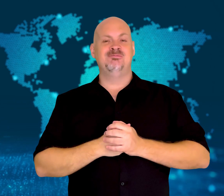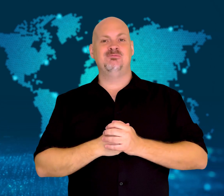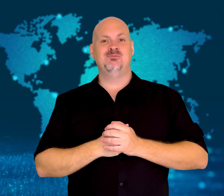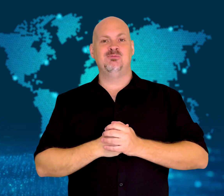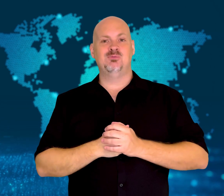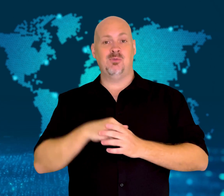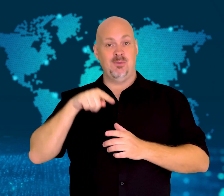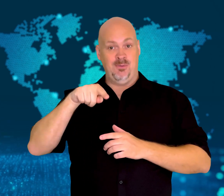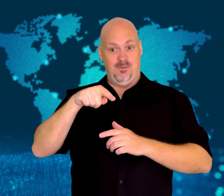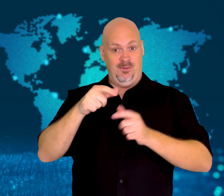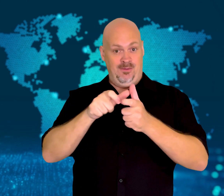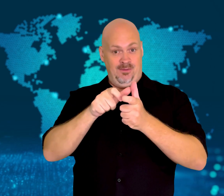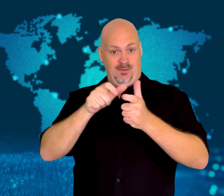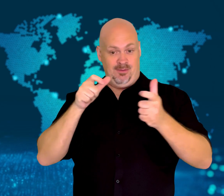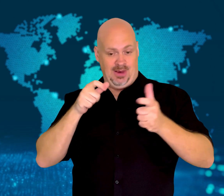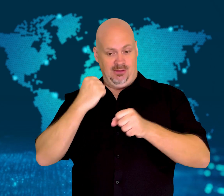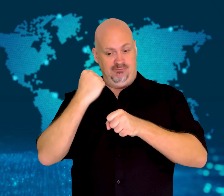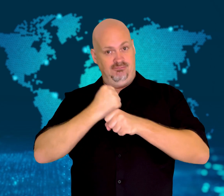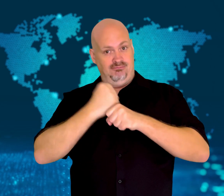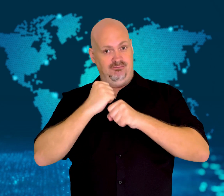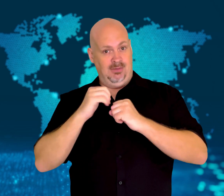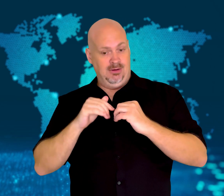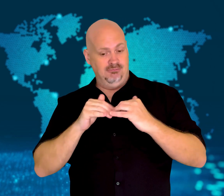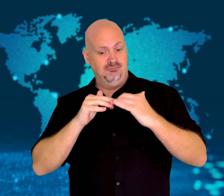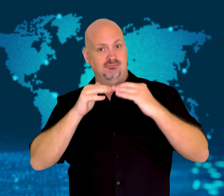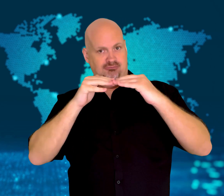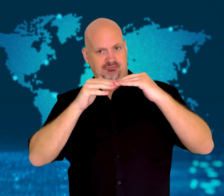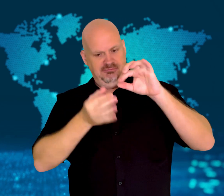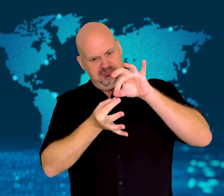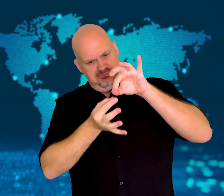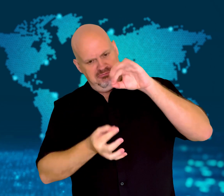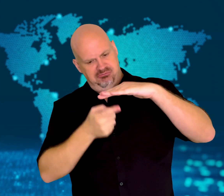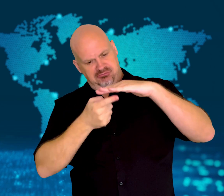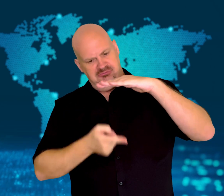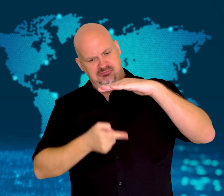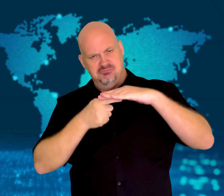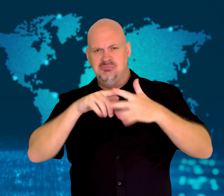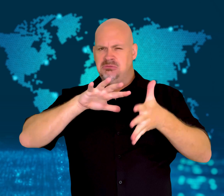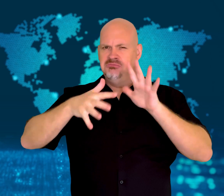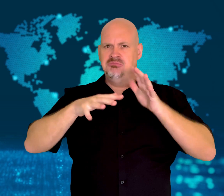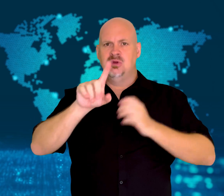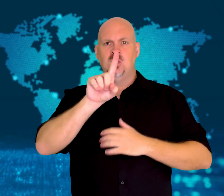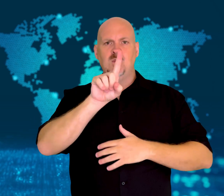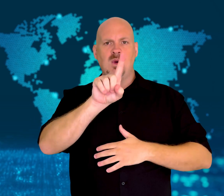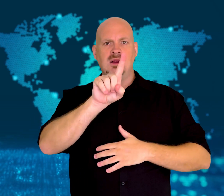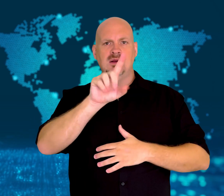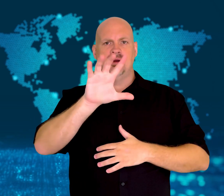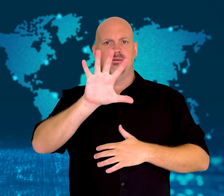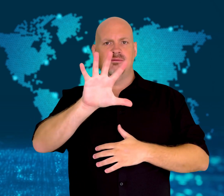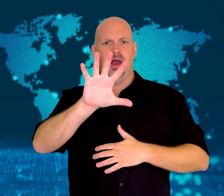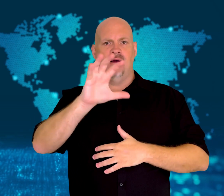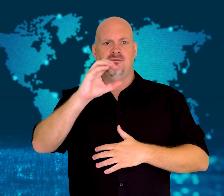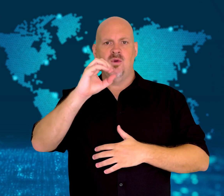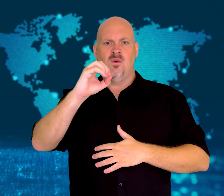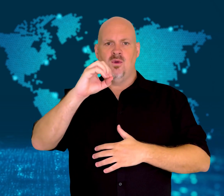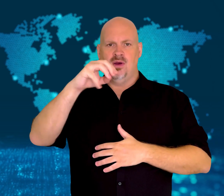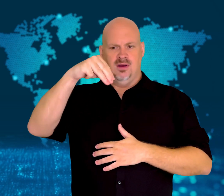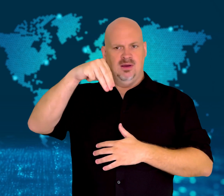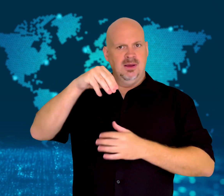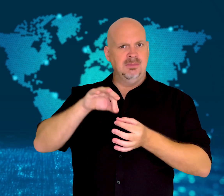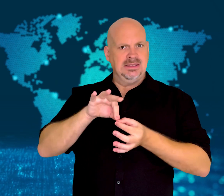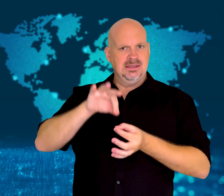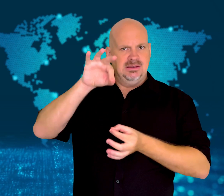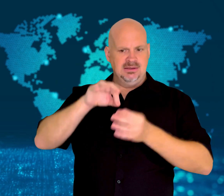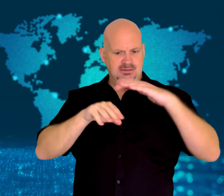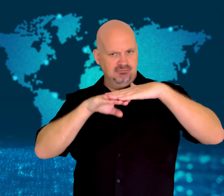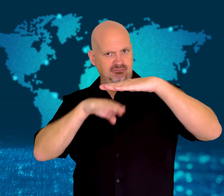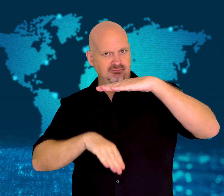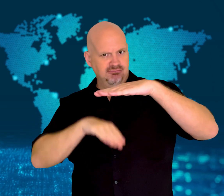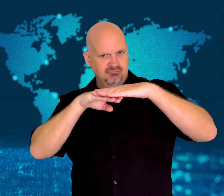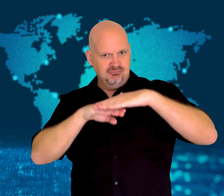It was built approximately 150 meters above the ground